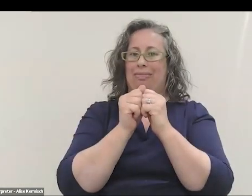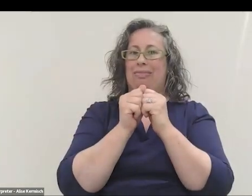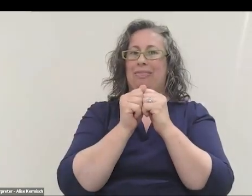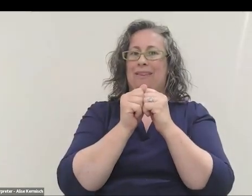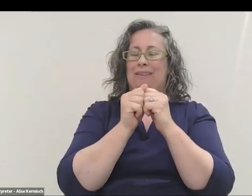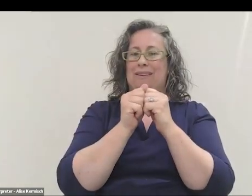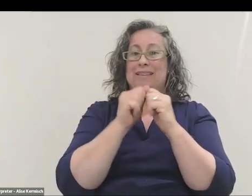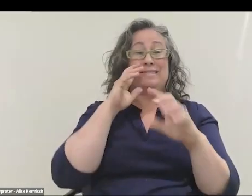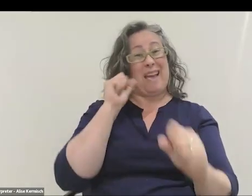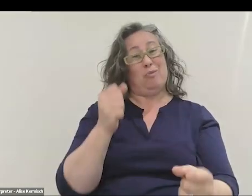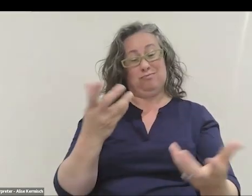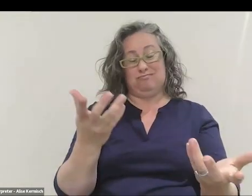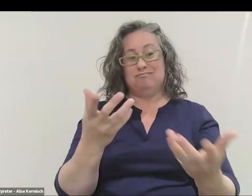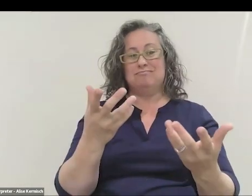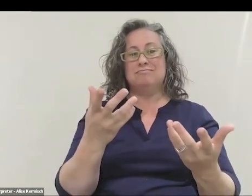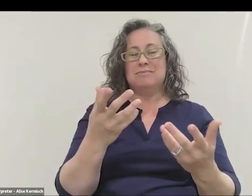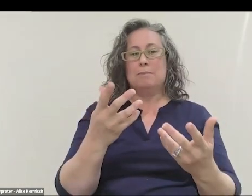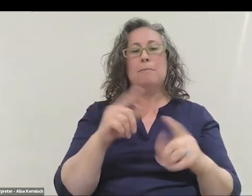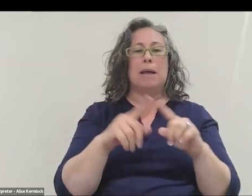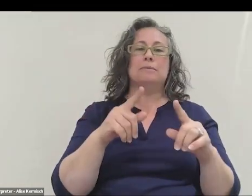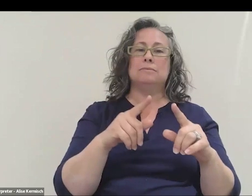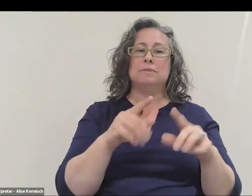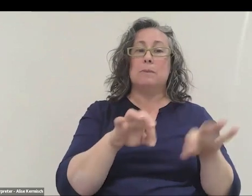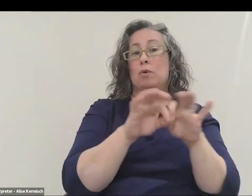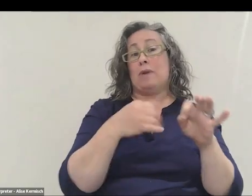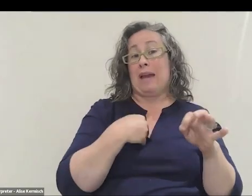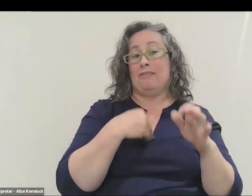sound sections are important.